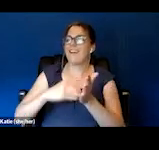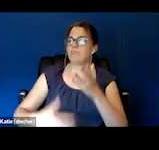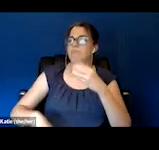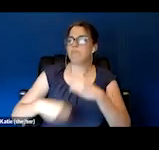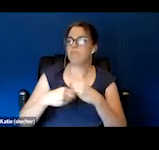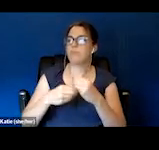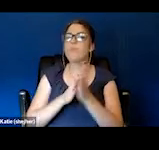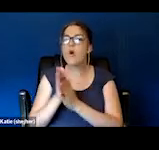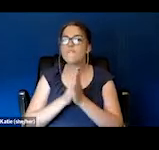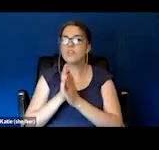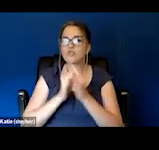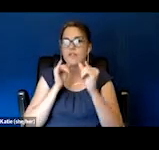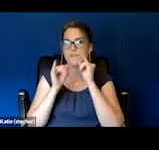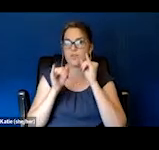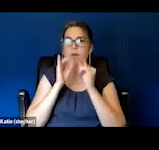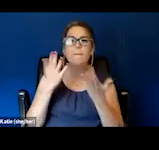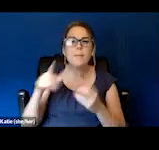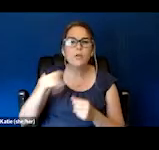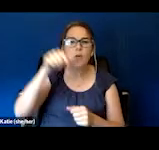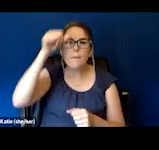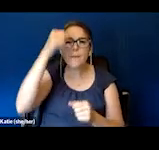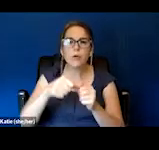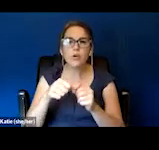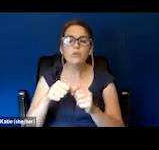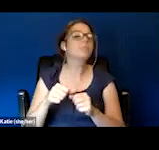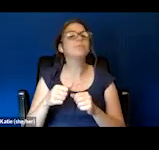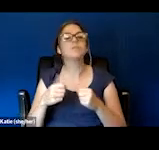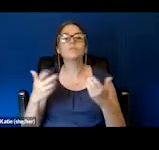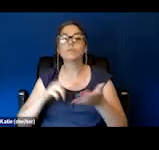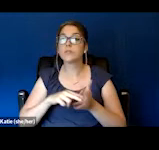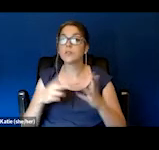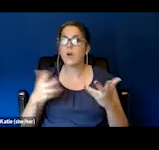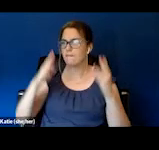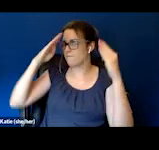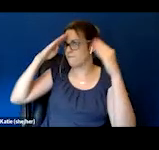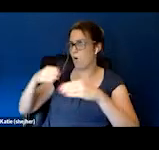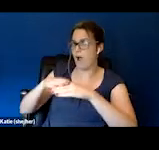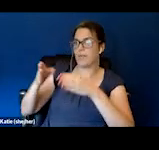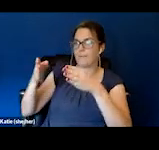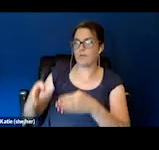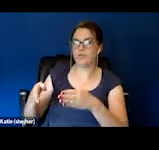You may remember that motivational interviewing is a person-centered way of being with program participants